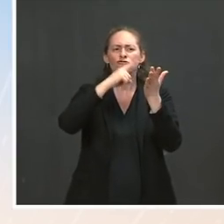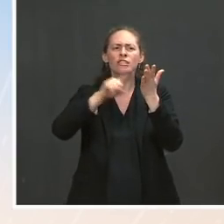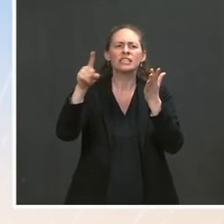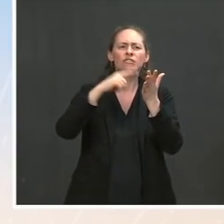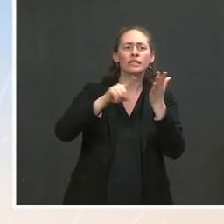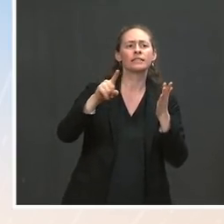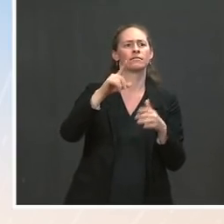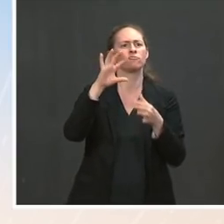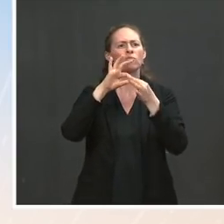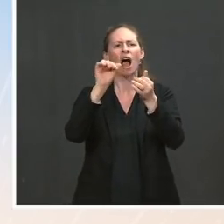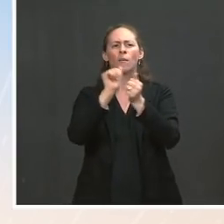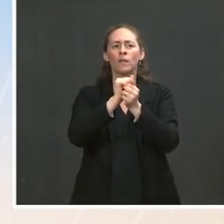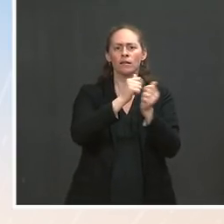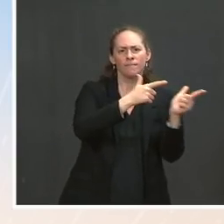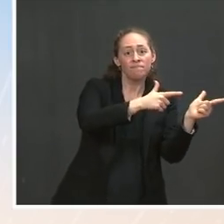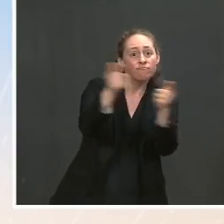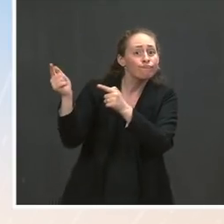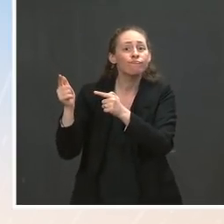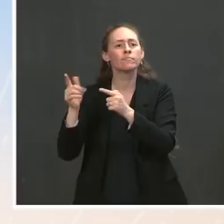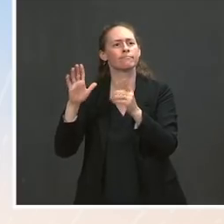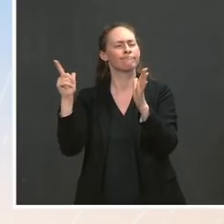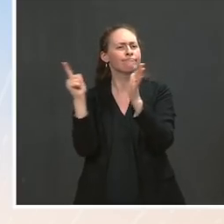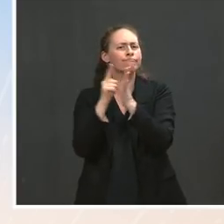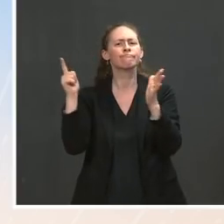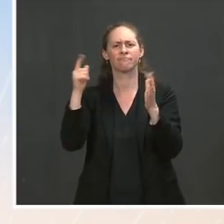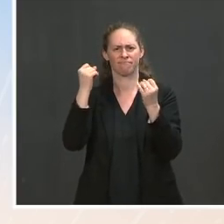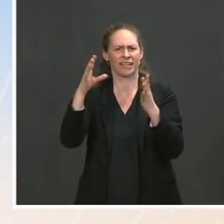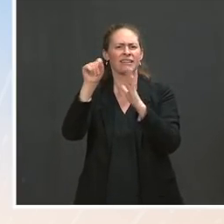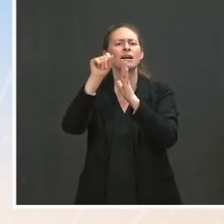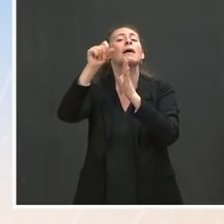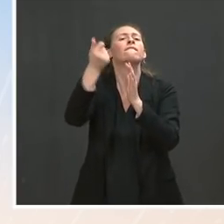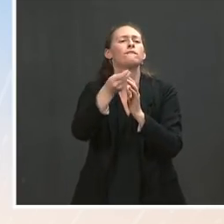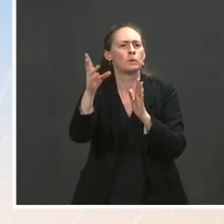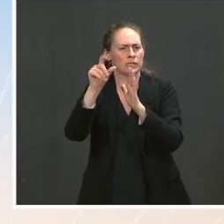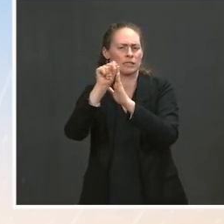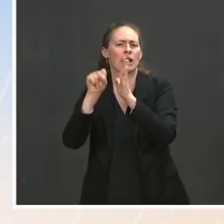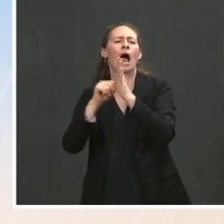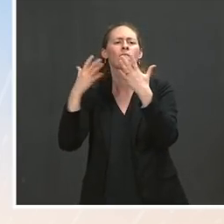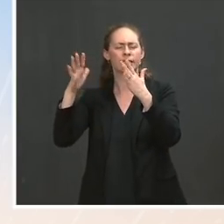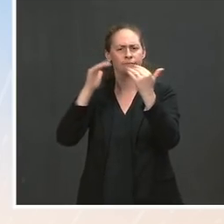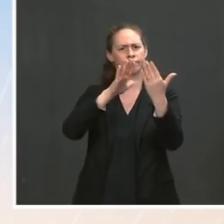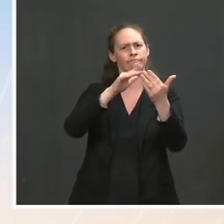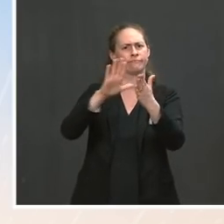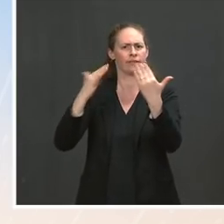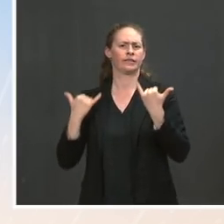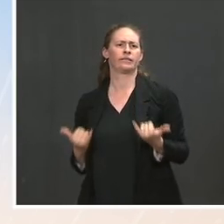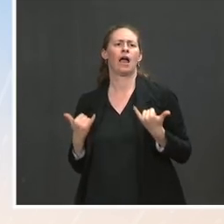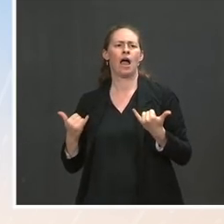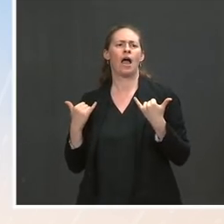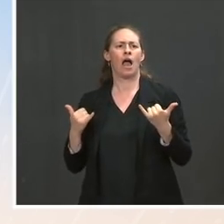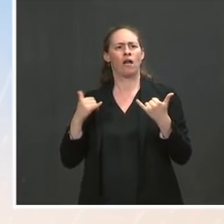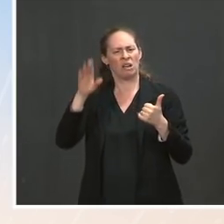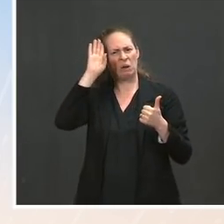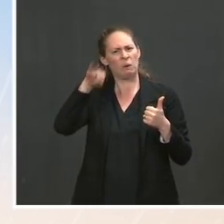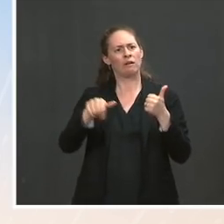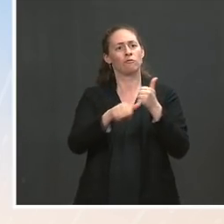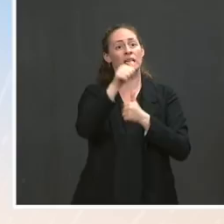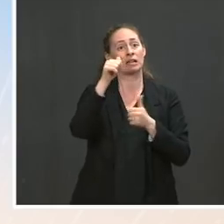And so we have to address this epidemic, address the threat of gun violence across many avenues, and he's committed to doing that.